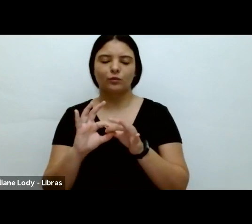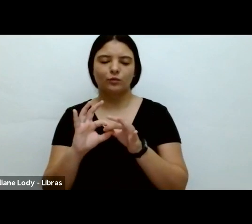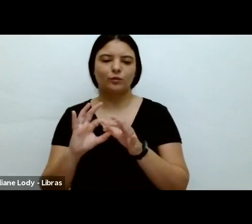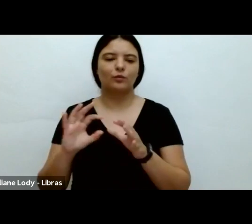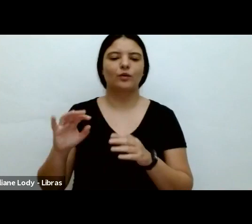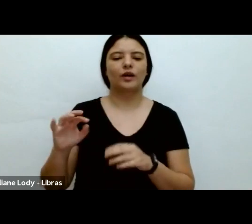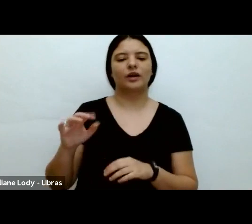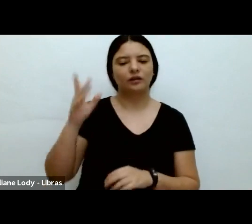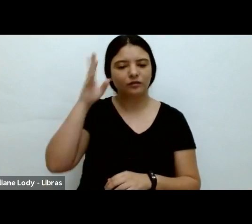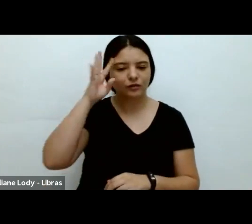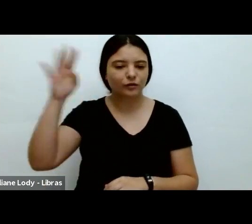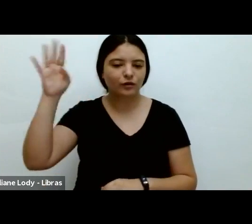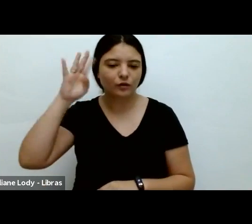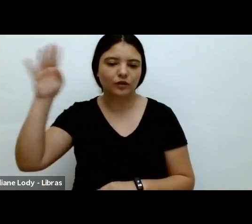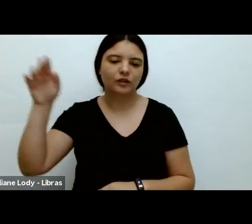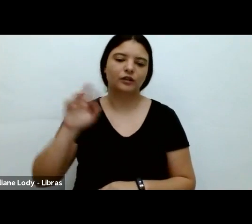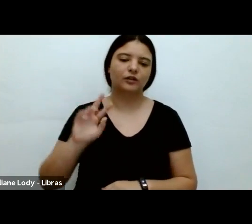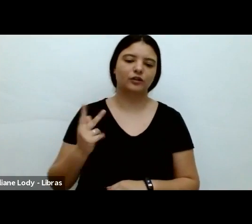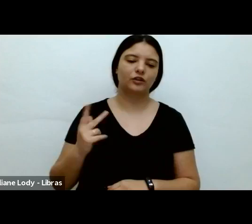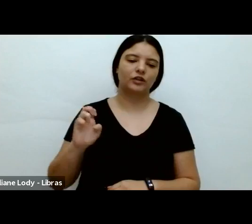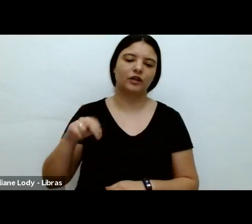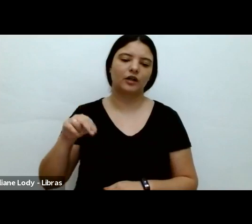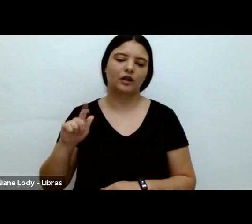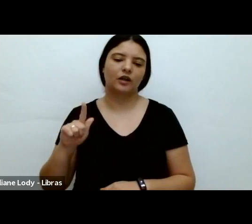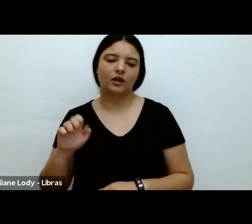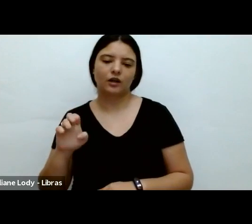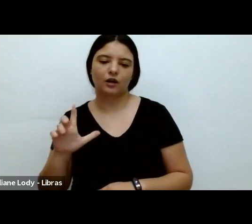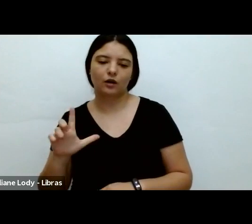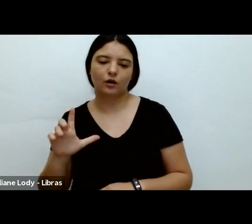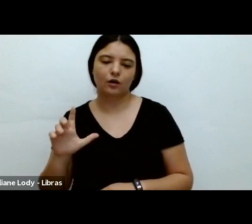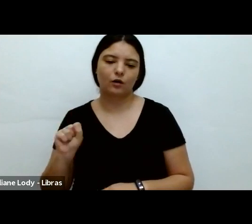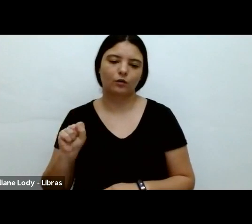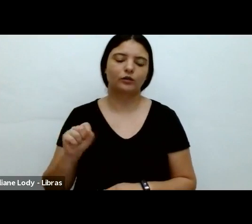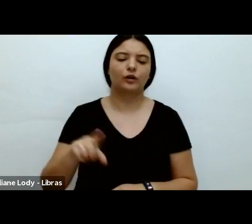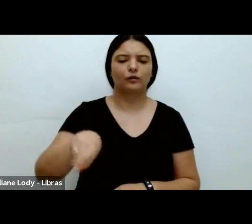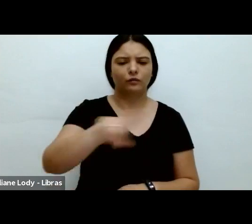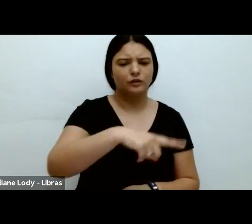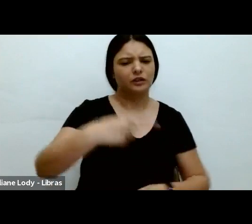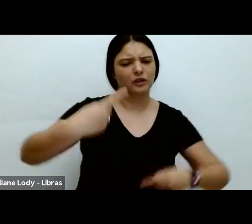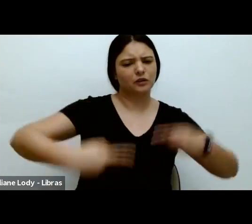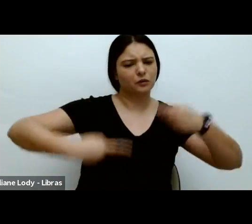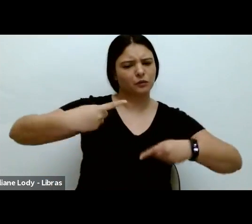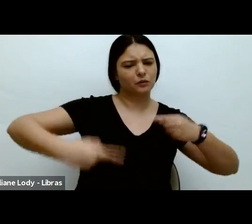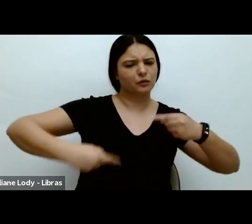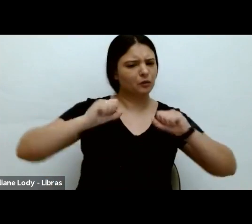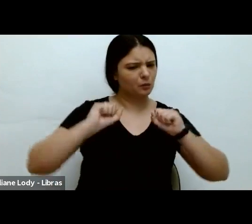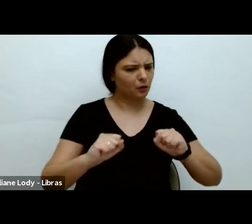political theory. And could you comment on here could you comment on he goes discussion of. colonial colonialism, a bit a bit more.